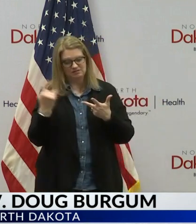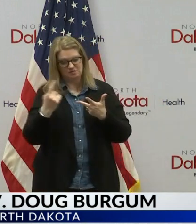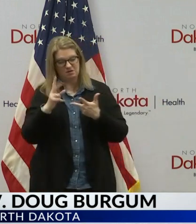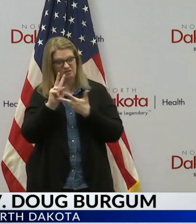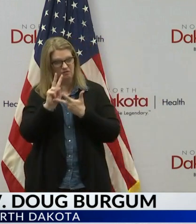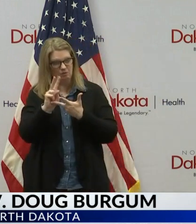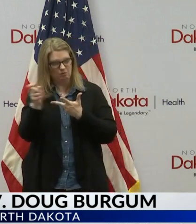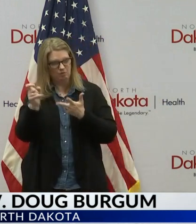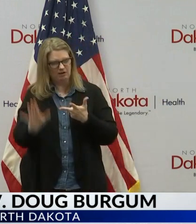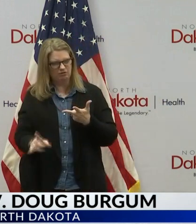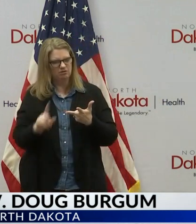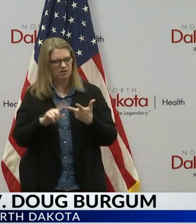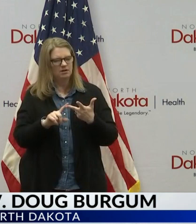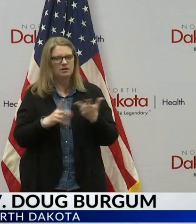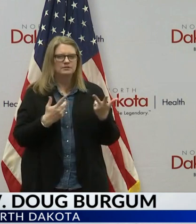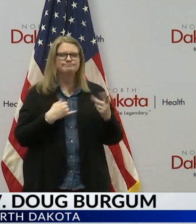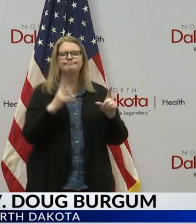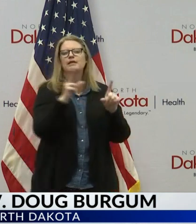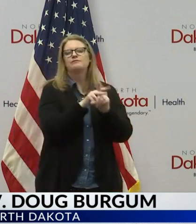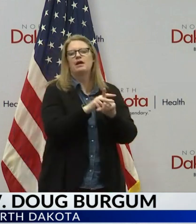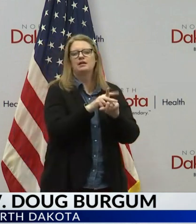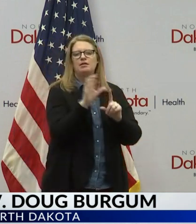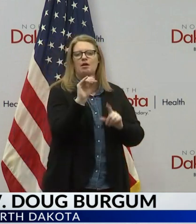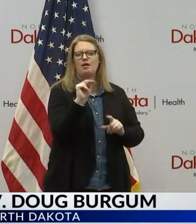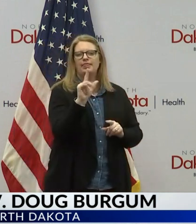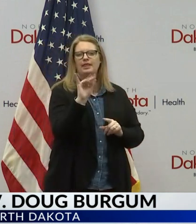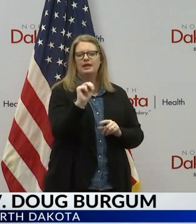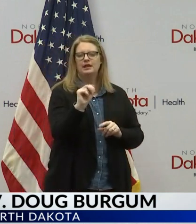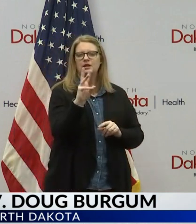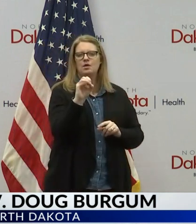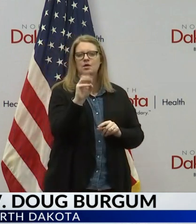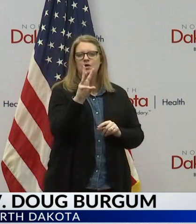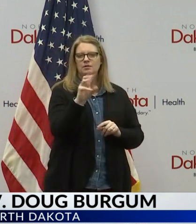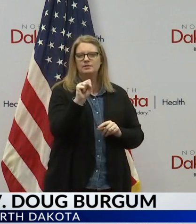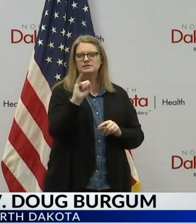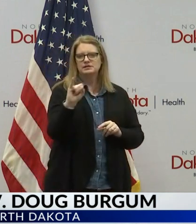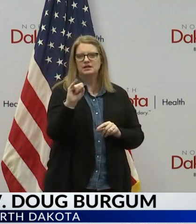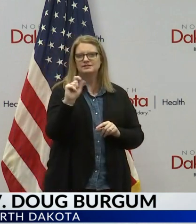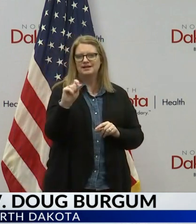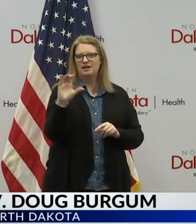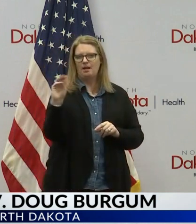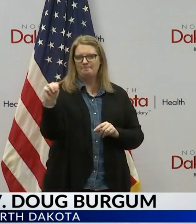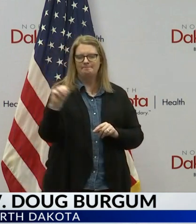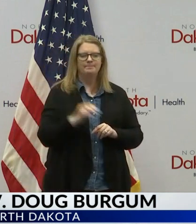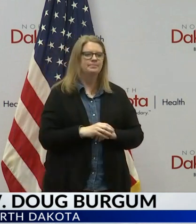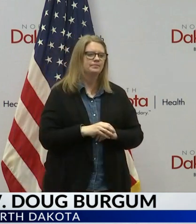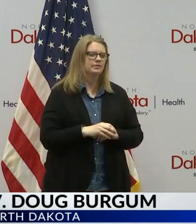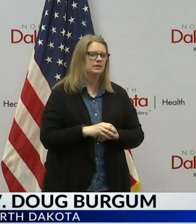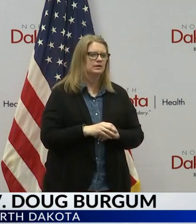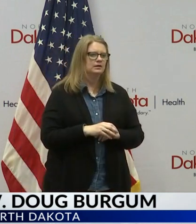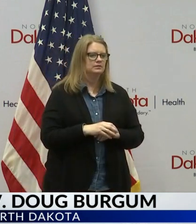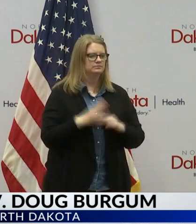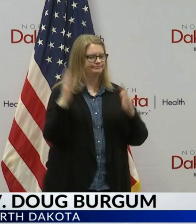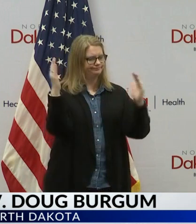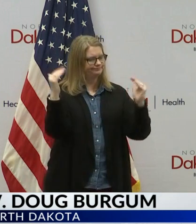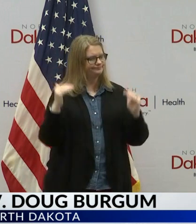THIS WHETHER YOUR FIRST RESPONDER, HEALTH CARE PROVIDER OR SOMEONE NOW IN THE MORTGAGE